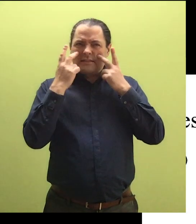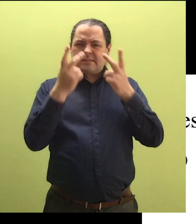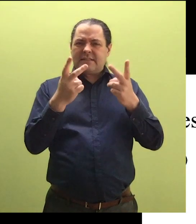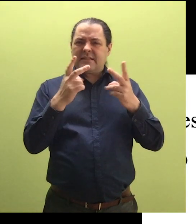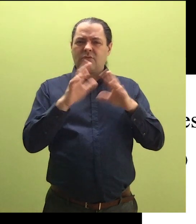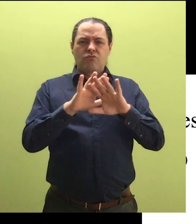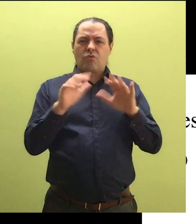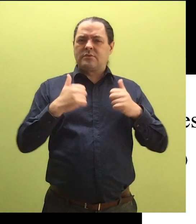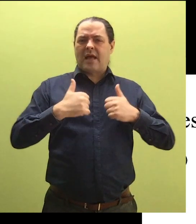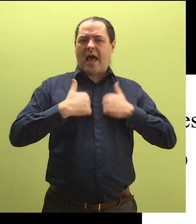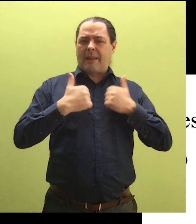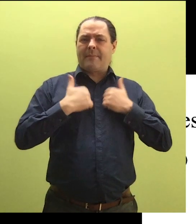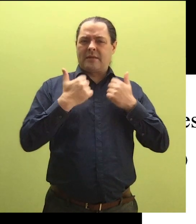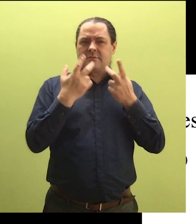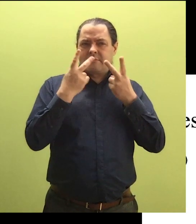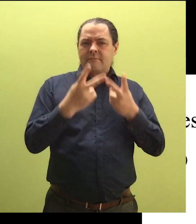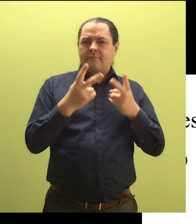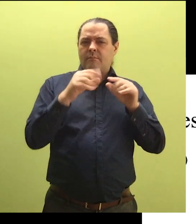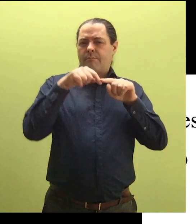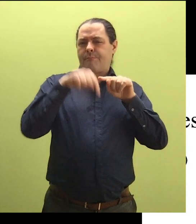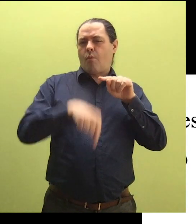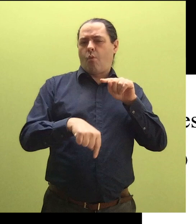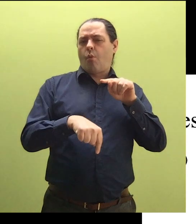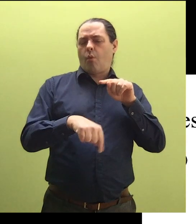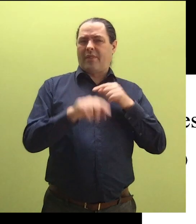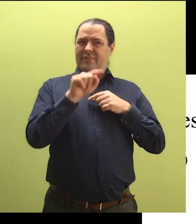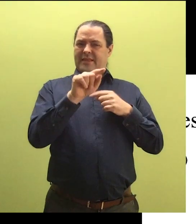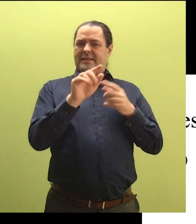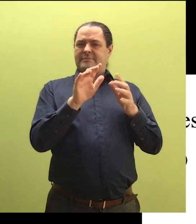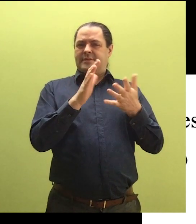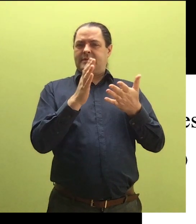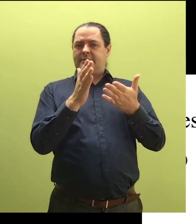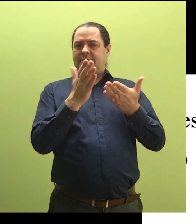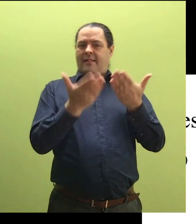out to be certain. If, however, the case here is that the clause